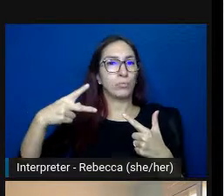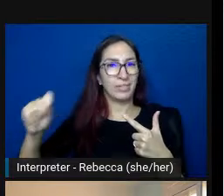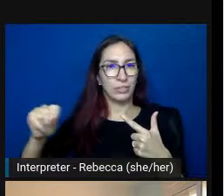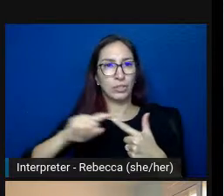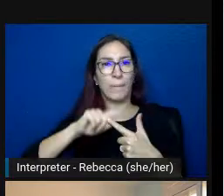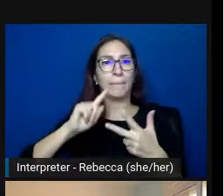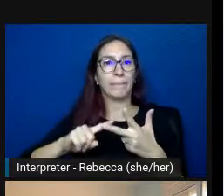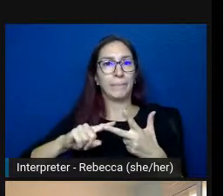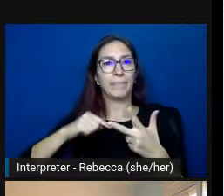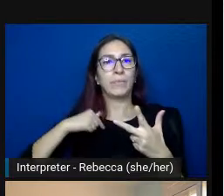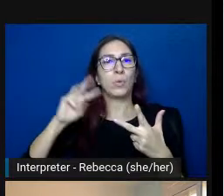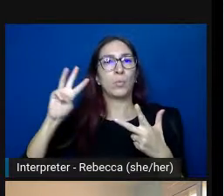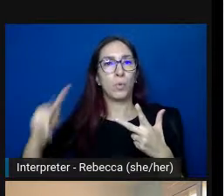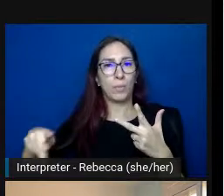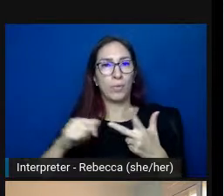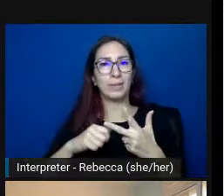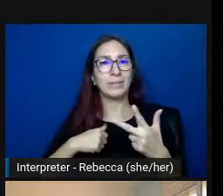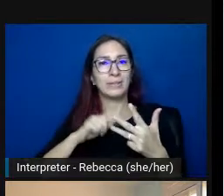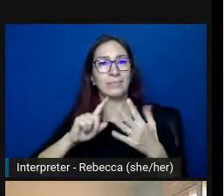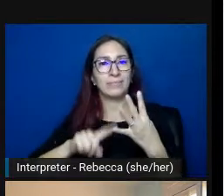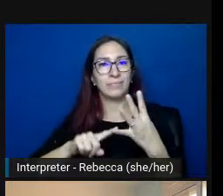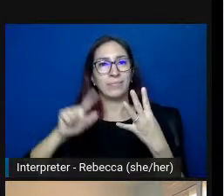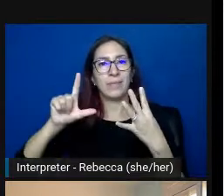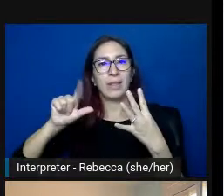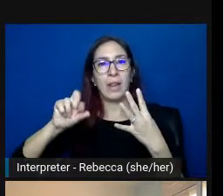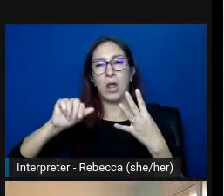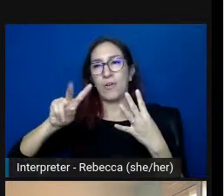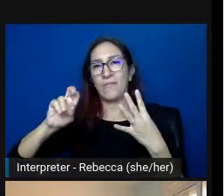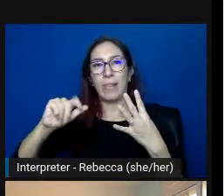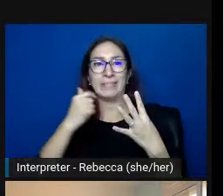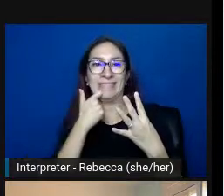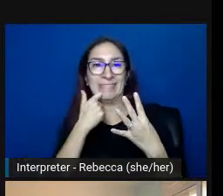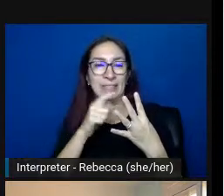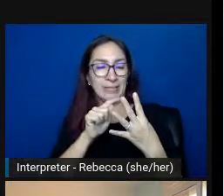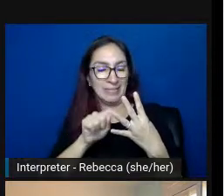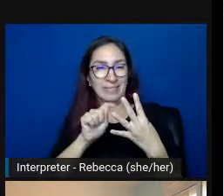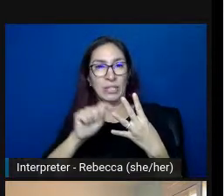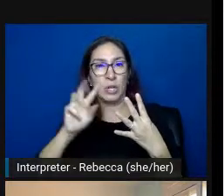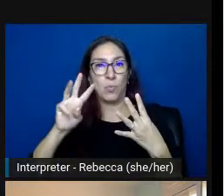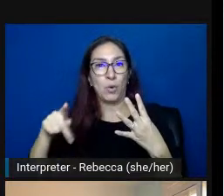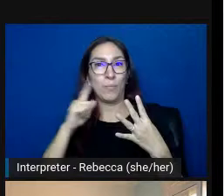I speak Joomla and WordPress and I have been